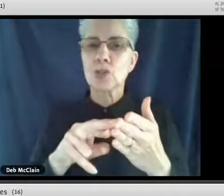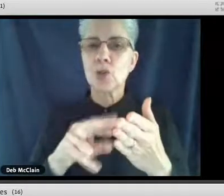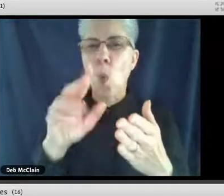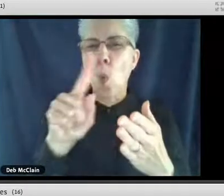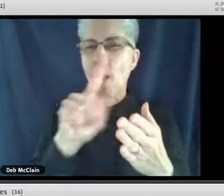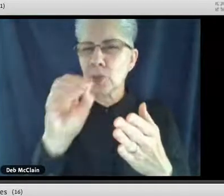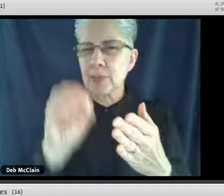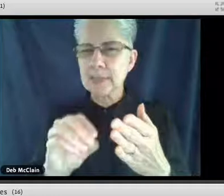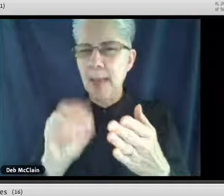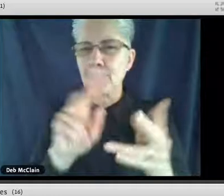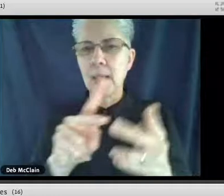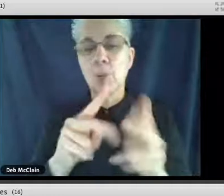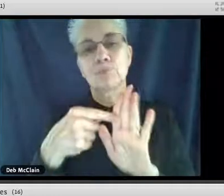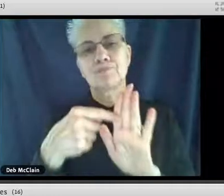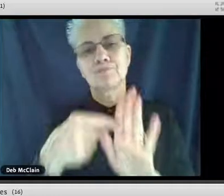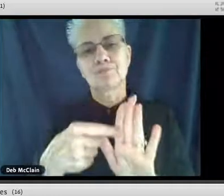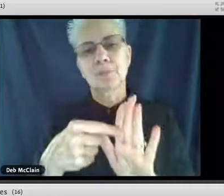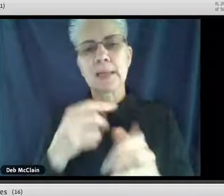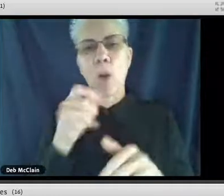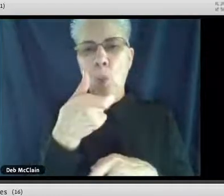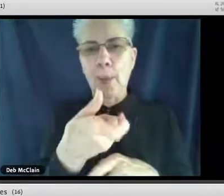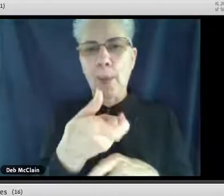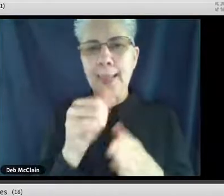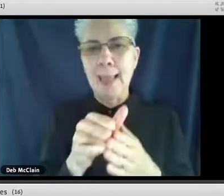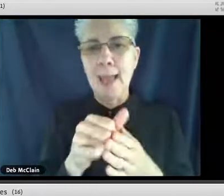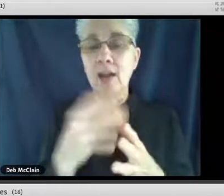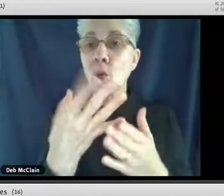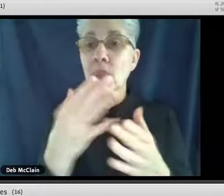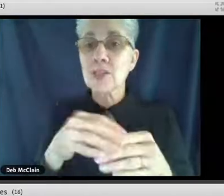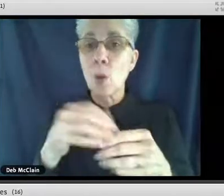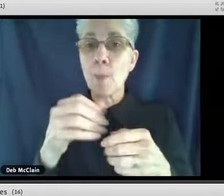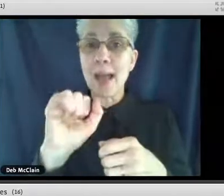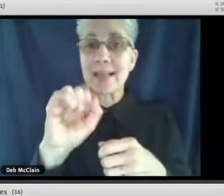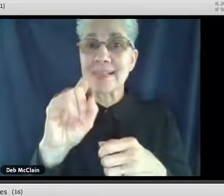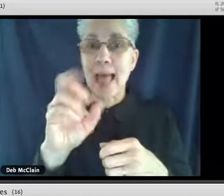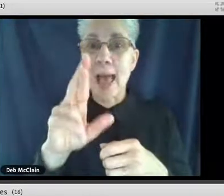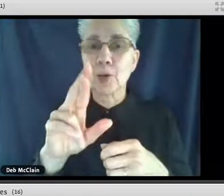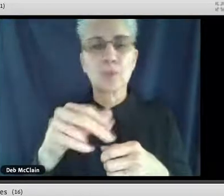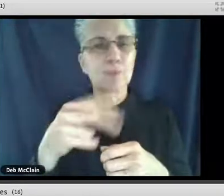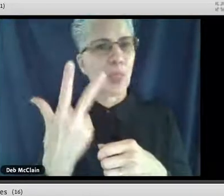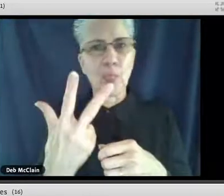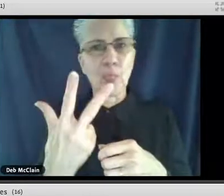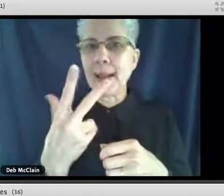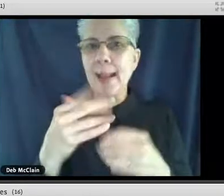So if you think about, I put four things on my slider, those three after the first one